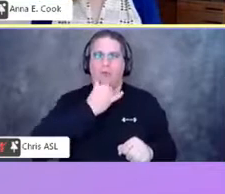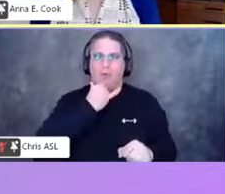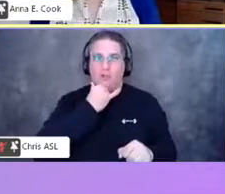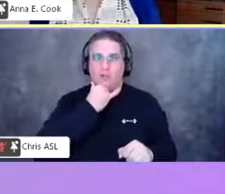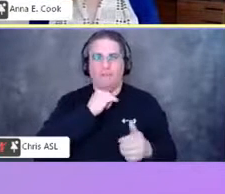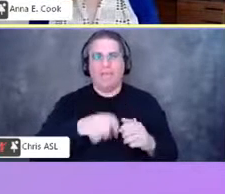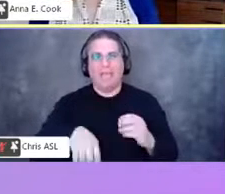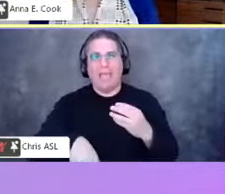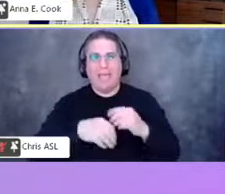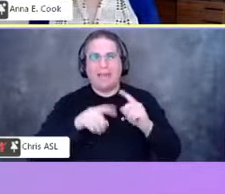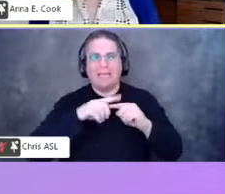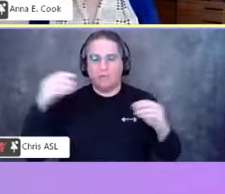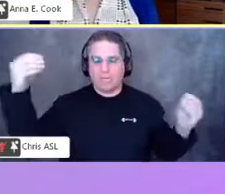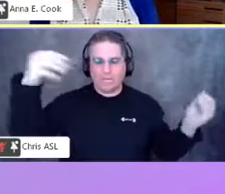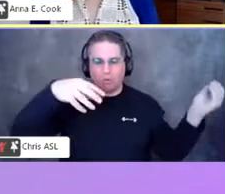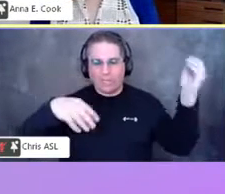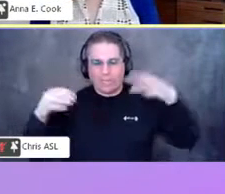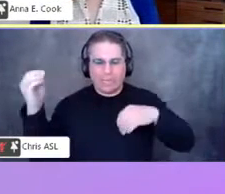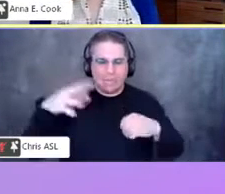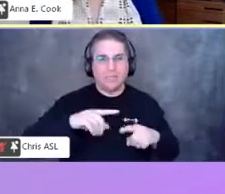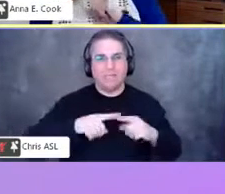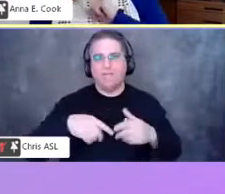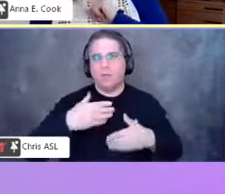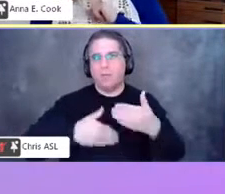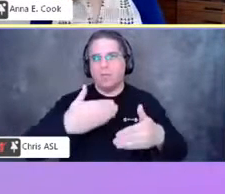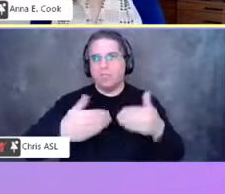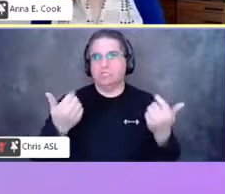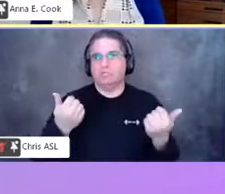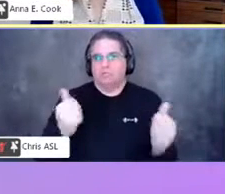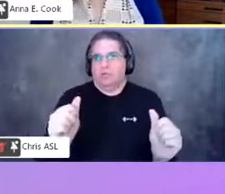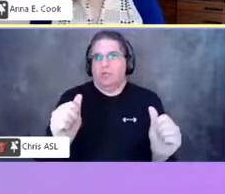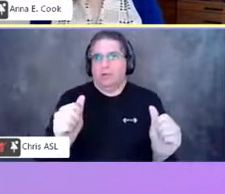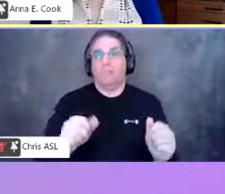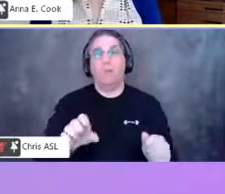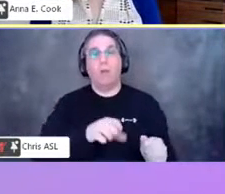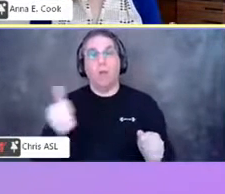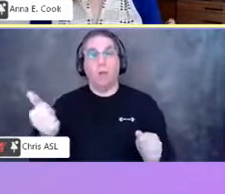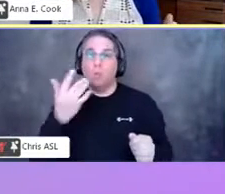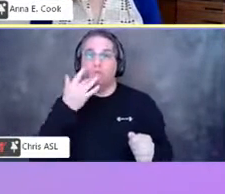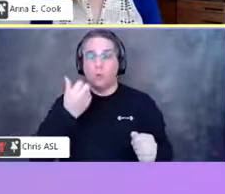some people might prefer self-guided learning by following a recipe using a